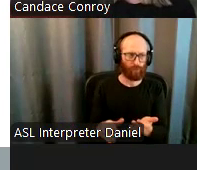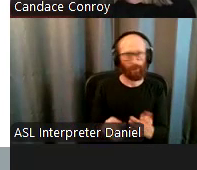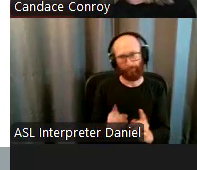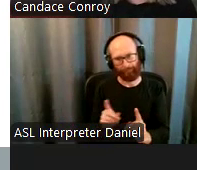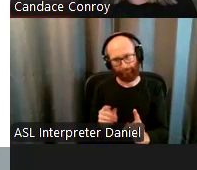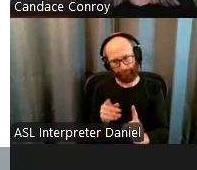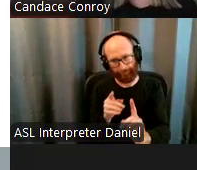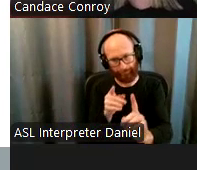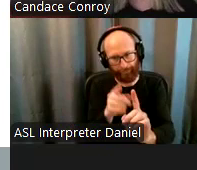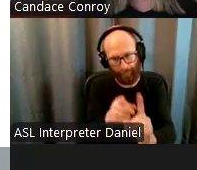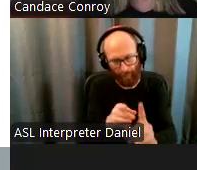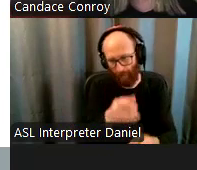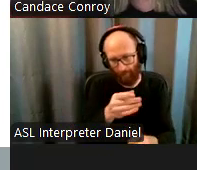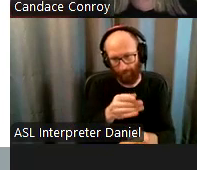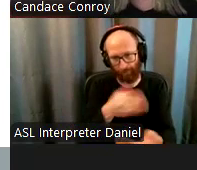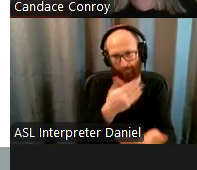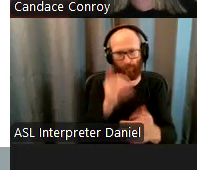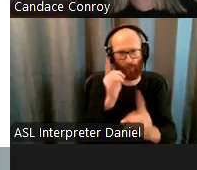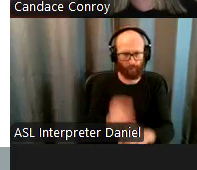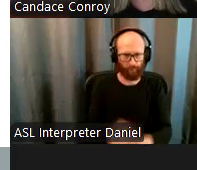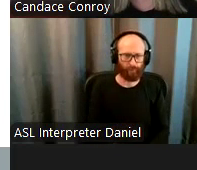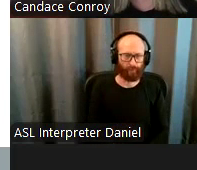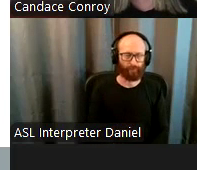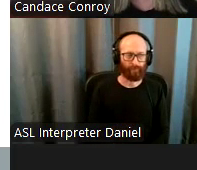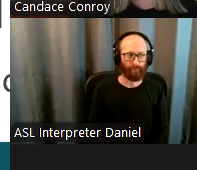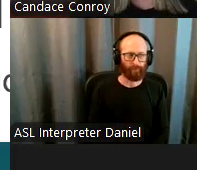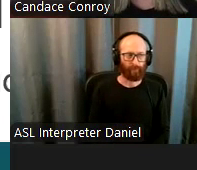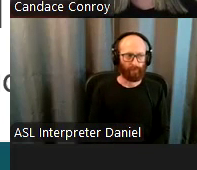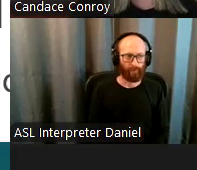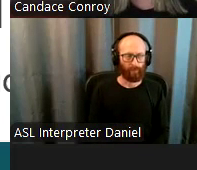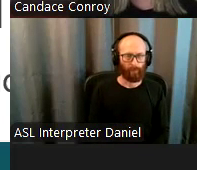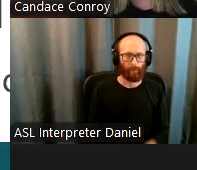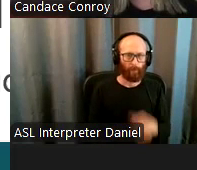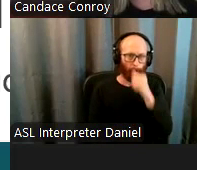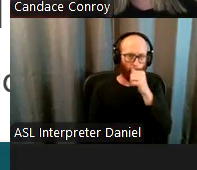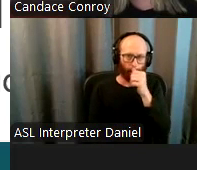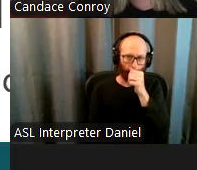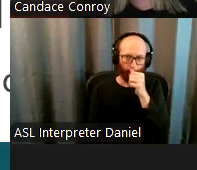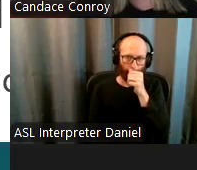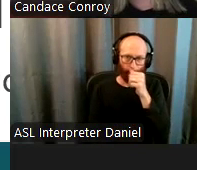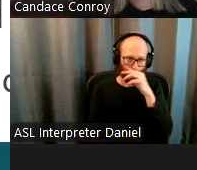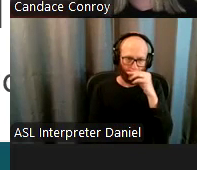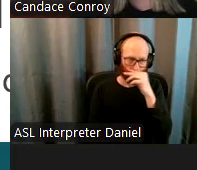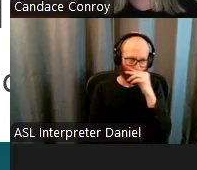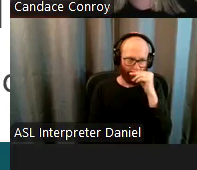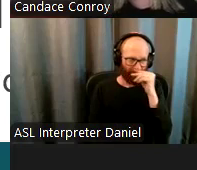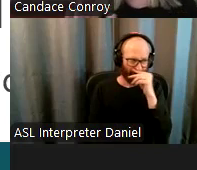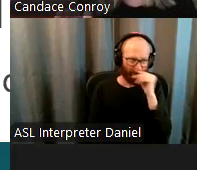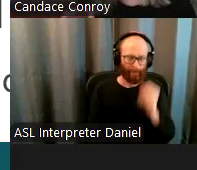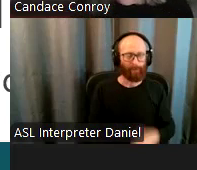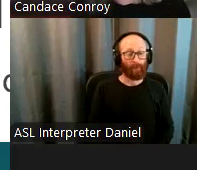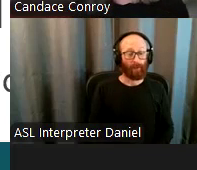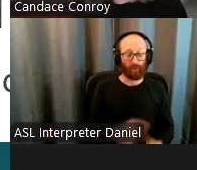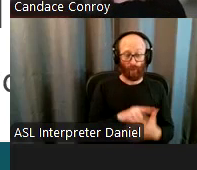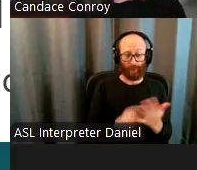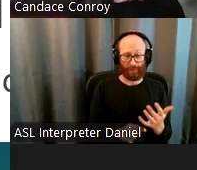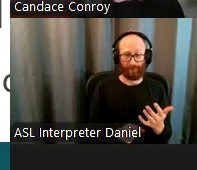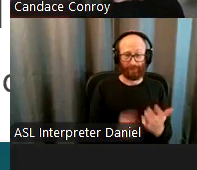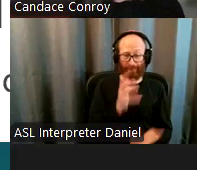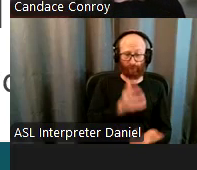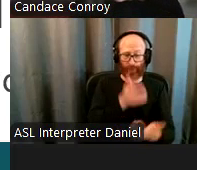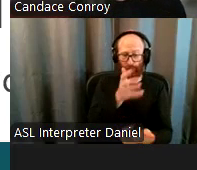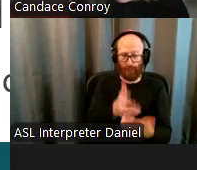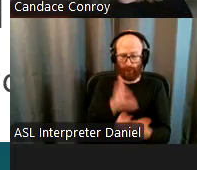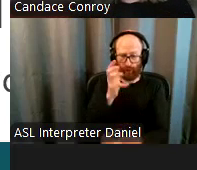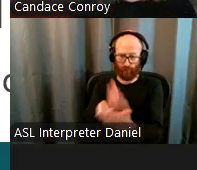goal. All right, so these differentiation tips are embedded within the content itself. At the